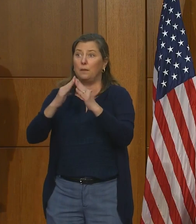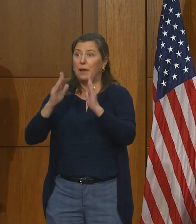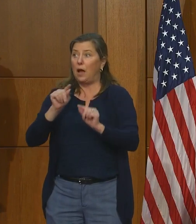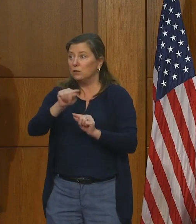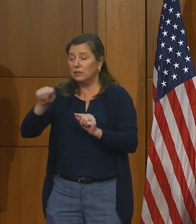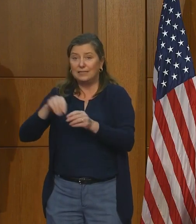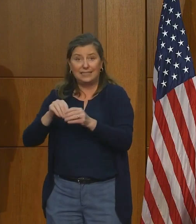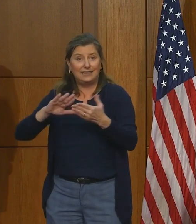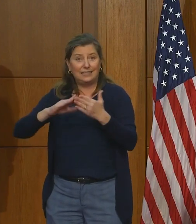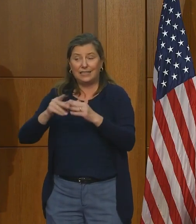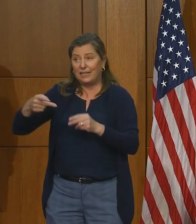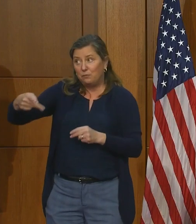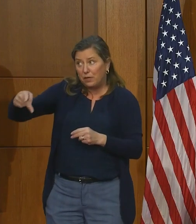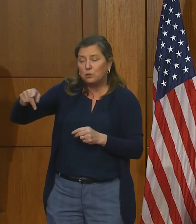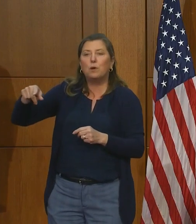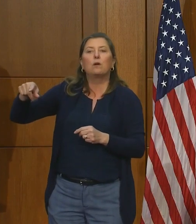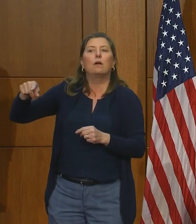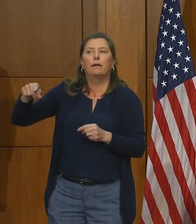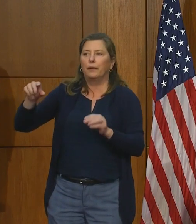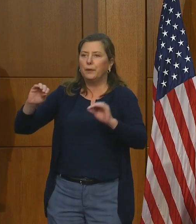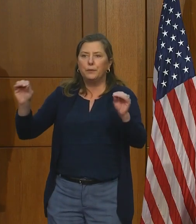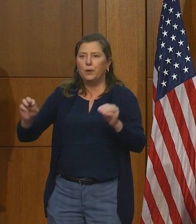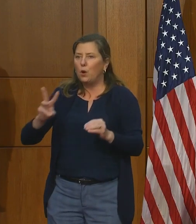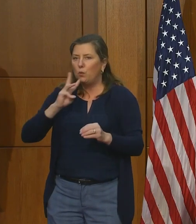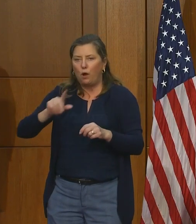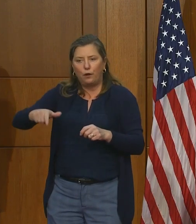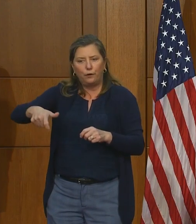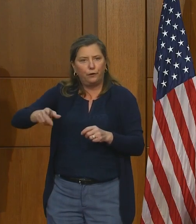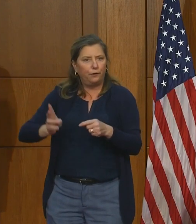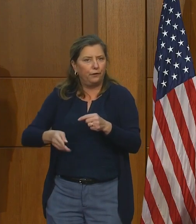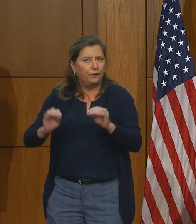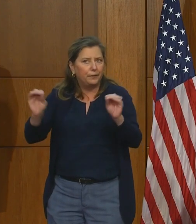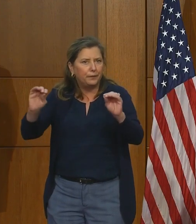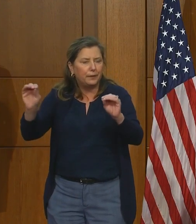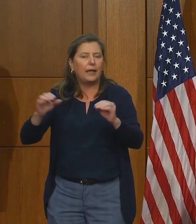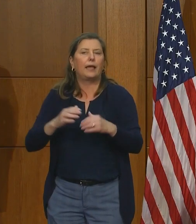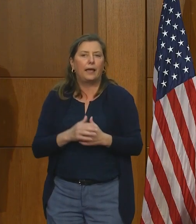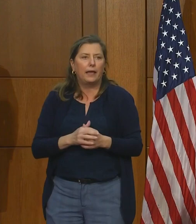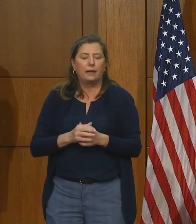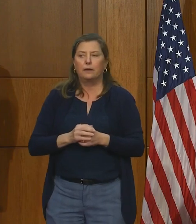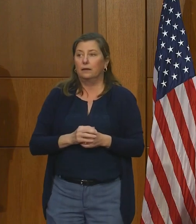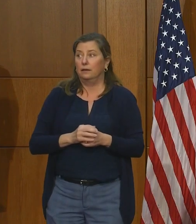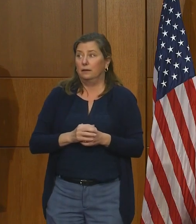WERE INDIVIDUALS THAT WERE HOUSEHOLDS IN THE CITY OF